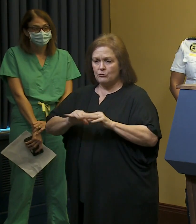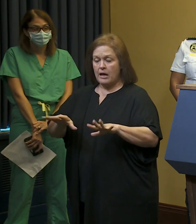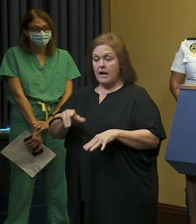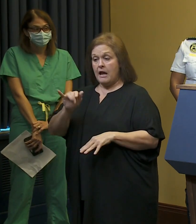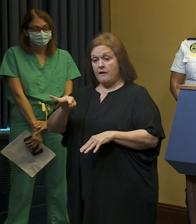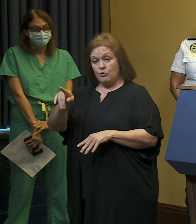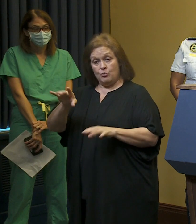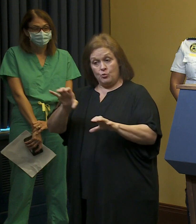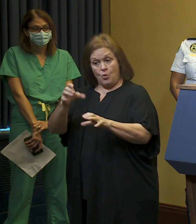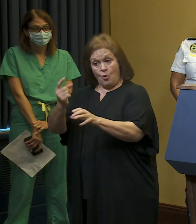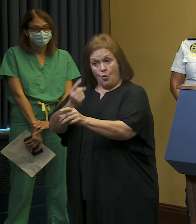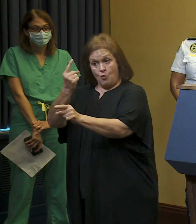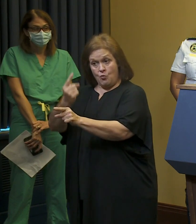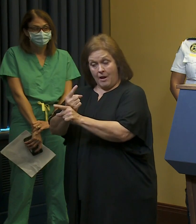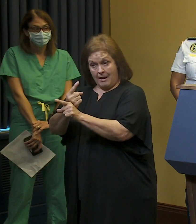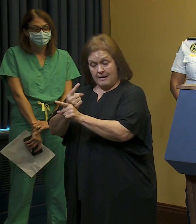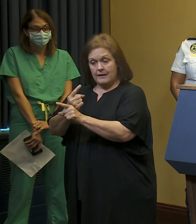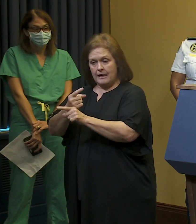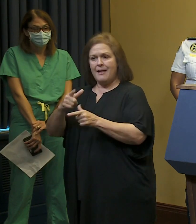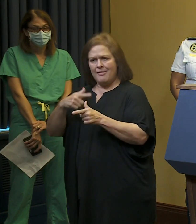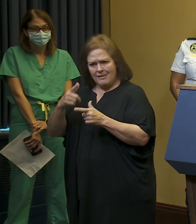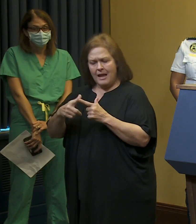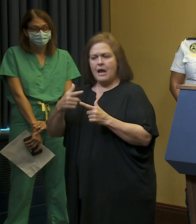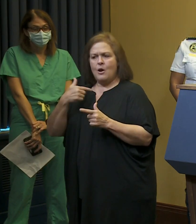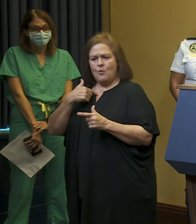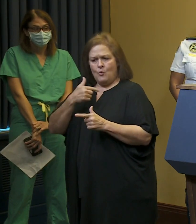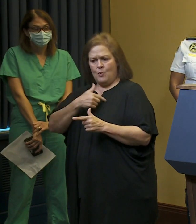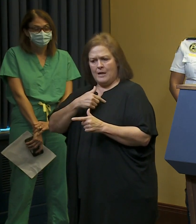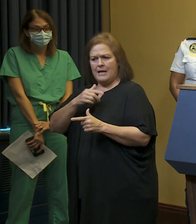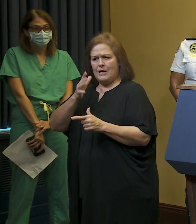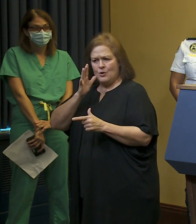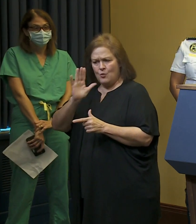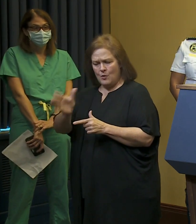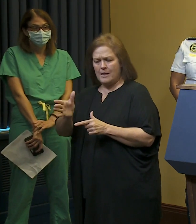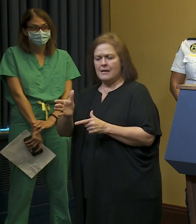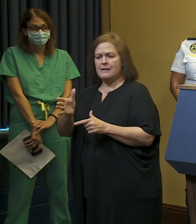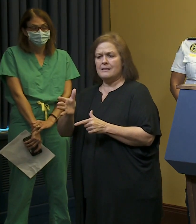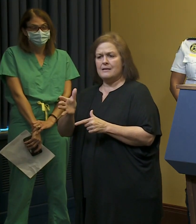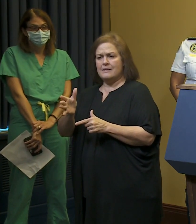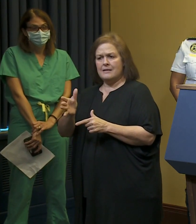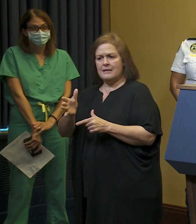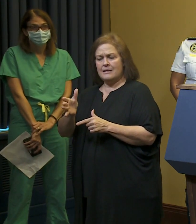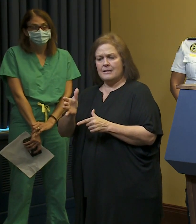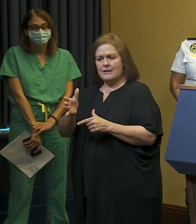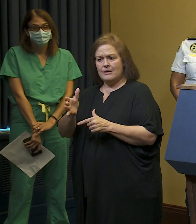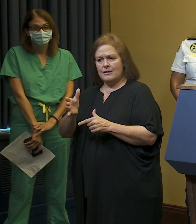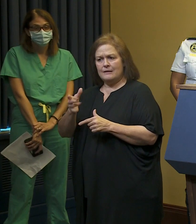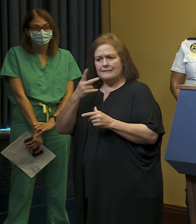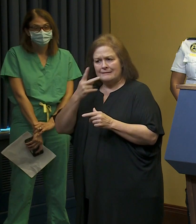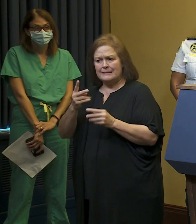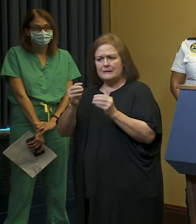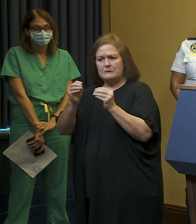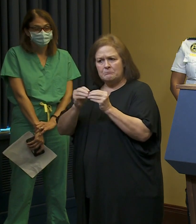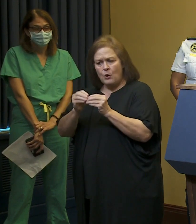WE CAN DO TO SLOW THE SPREAD AND IF WE DO WHAT IS RIGHT THEN